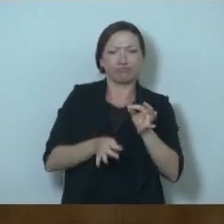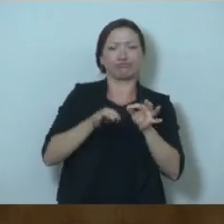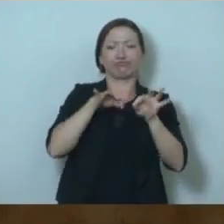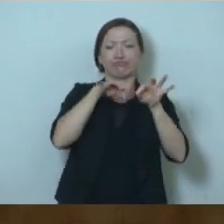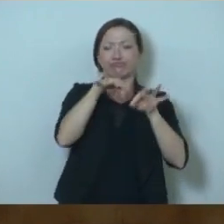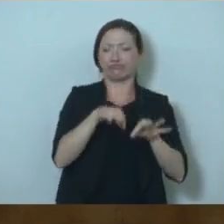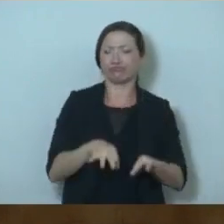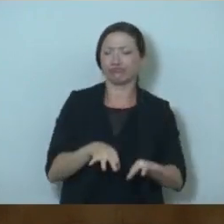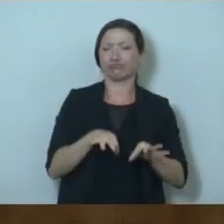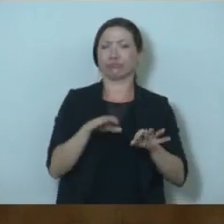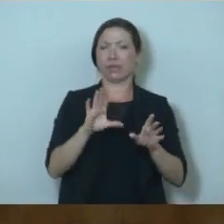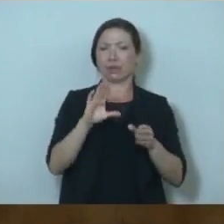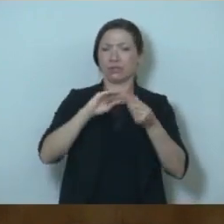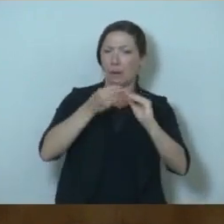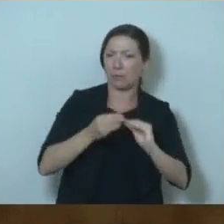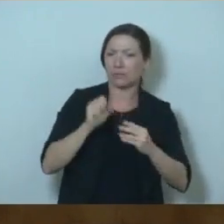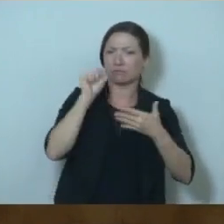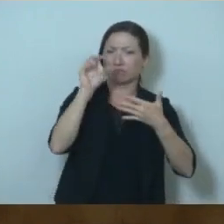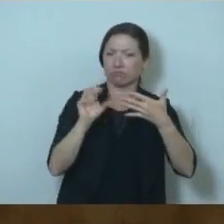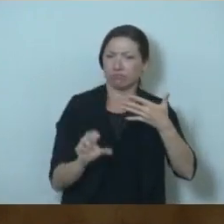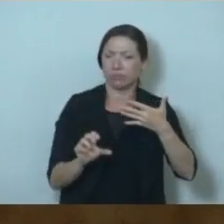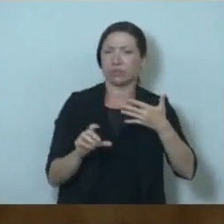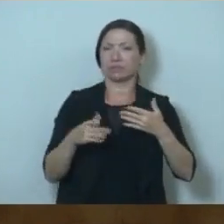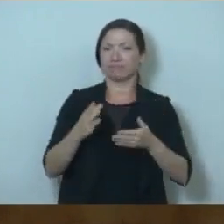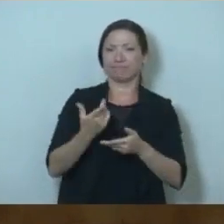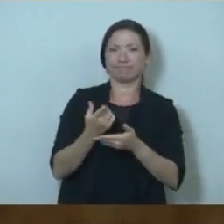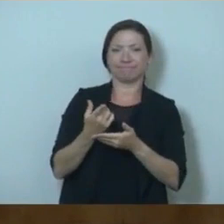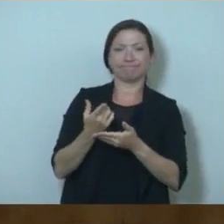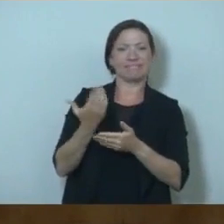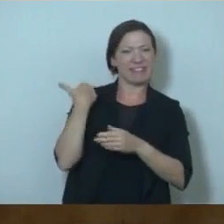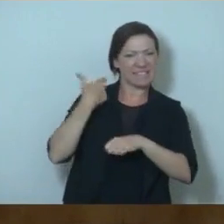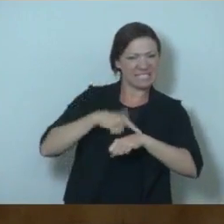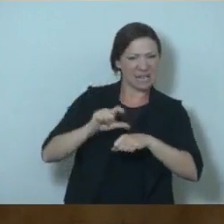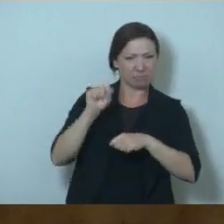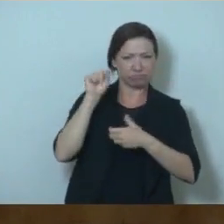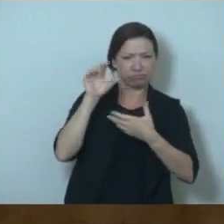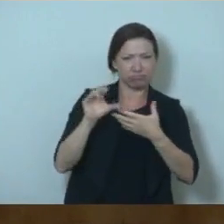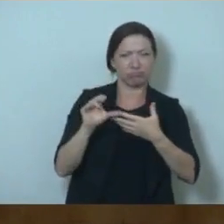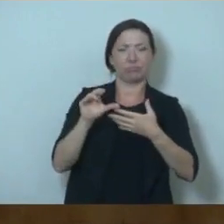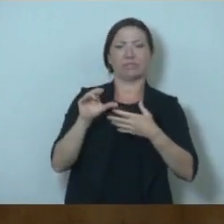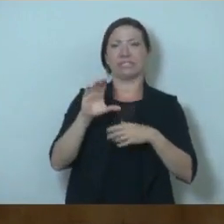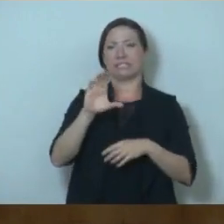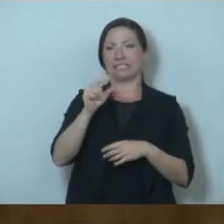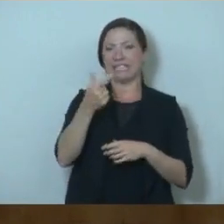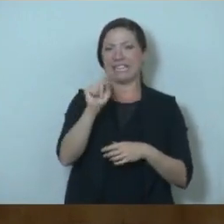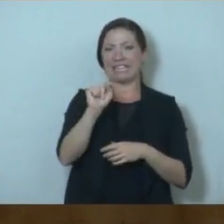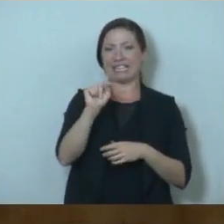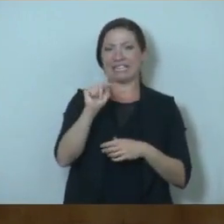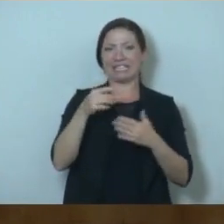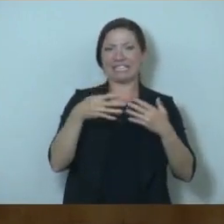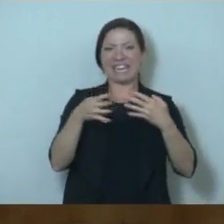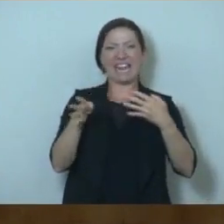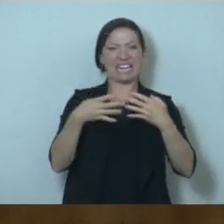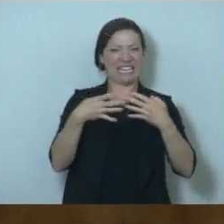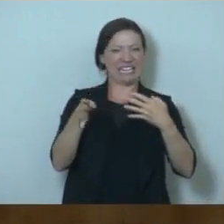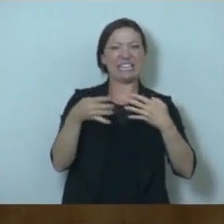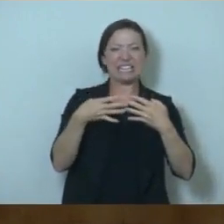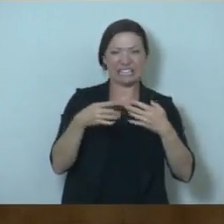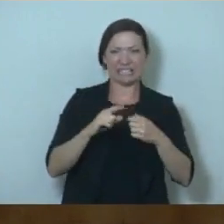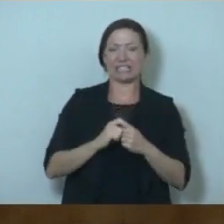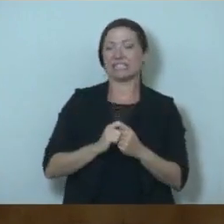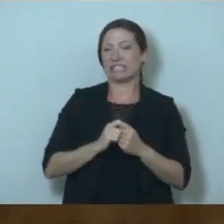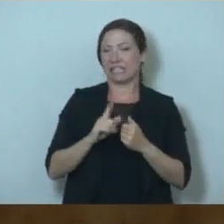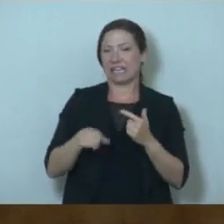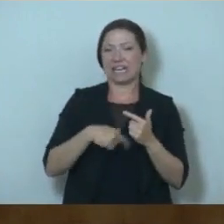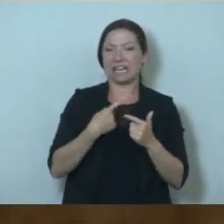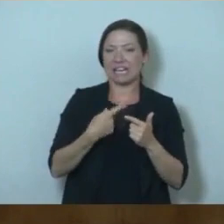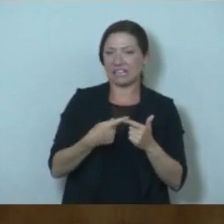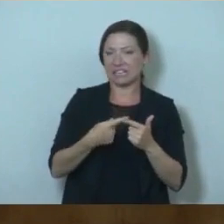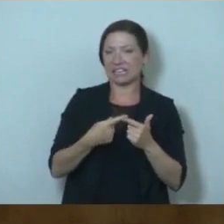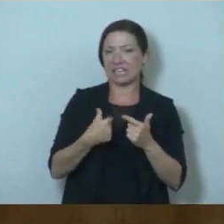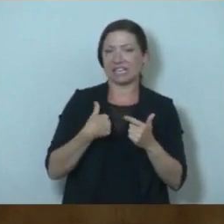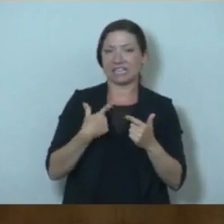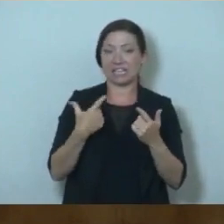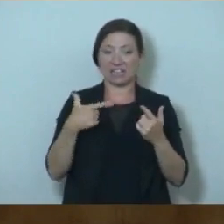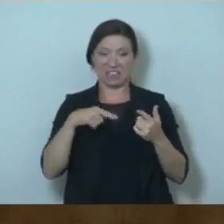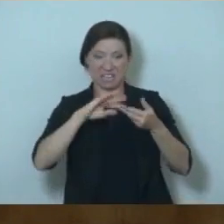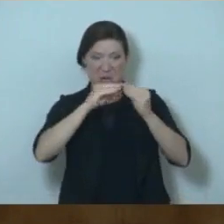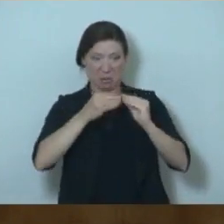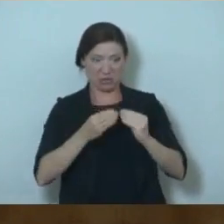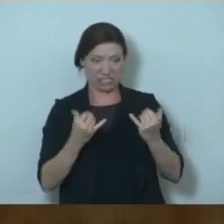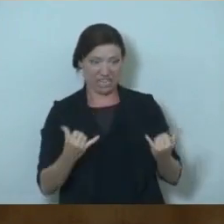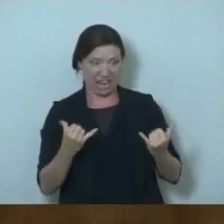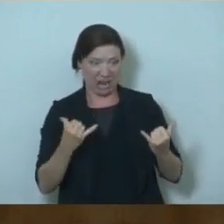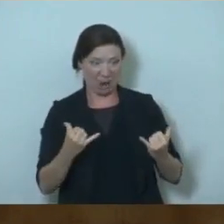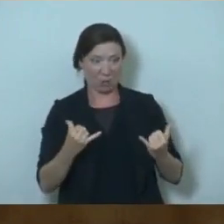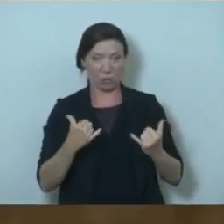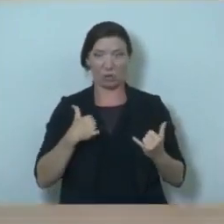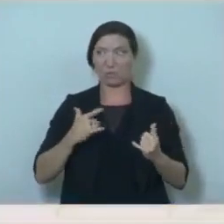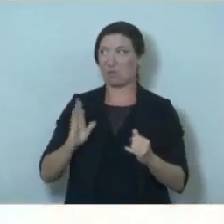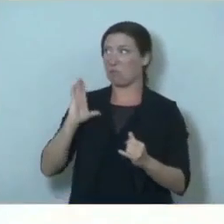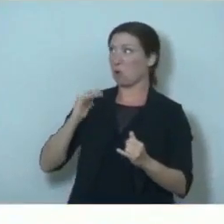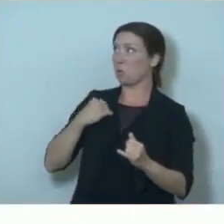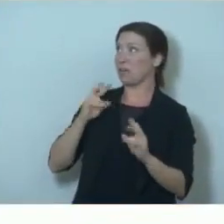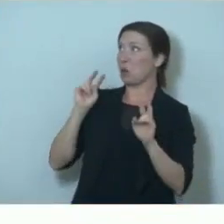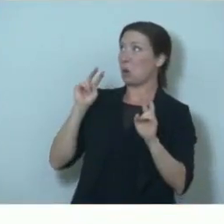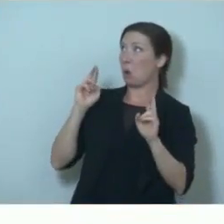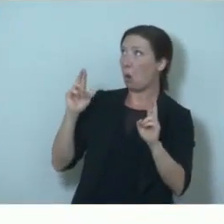SO WALK THROUGH THE BASIC DATA AND TALK ABOUT THE GATING WHICH WE TALKED ABOUT LAST TIME THEN SPEND A LITTLE BIT OF TIME ON THIS SPREAD WHICH IS NOT TRENDING THIS WEAK IN THE WAY WE